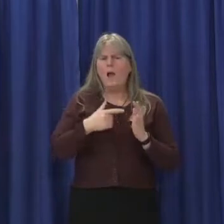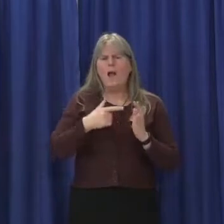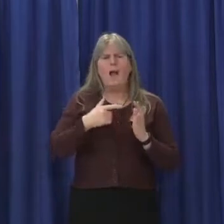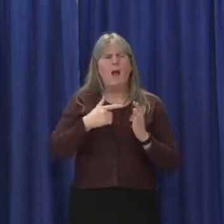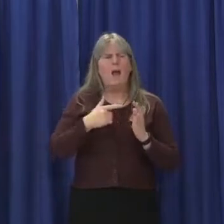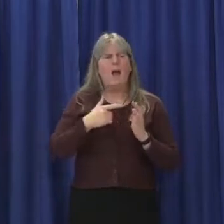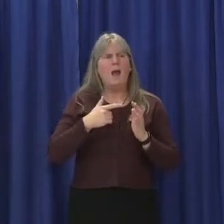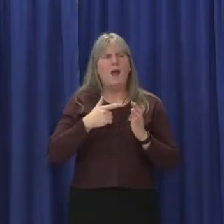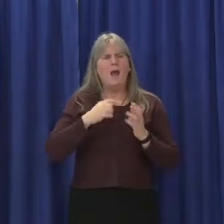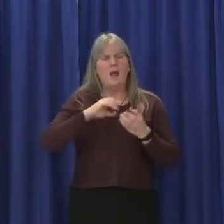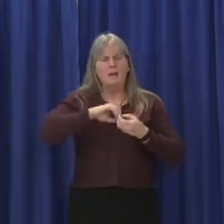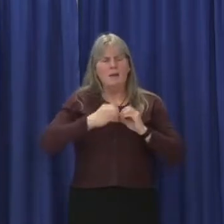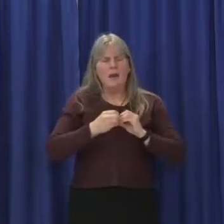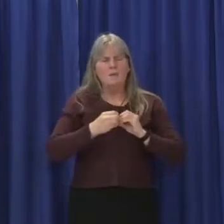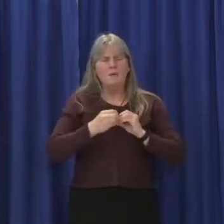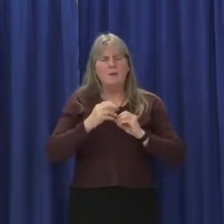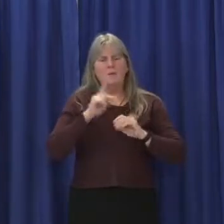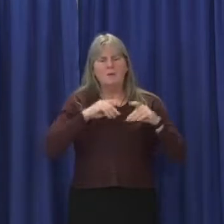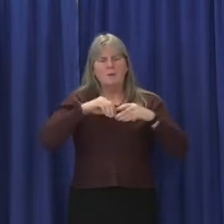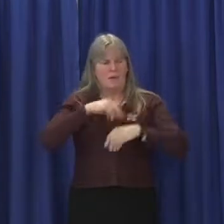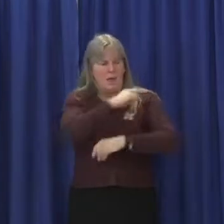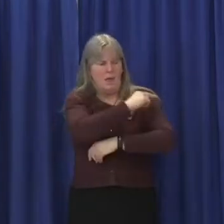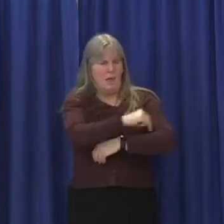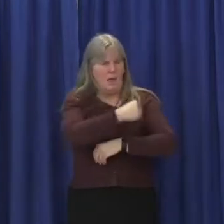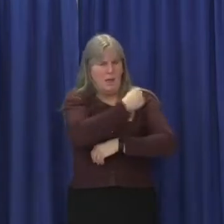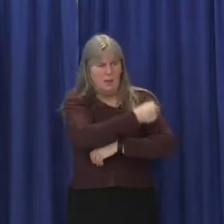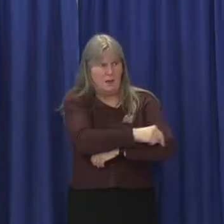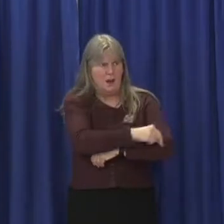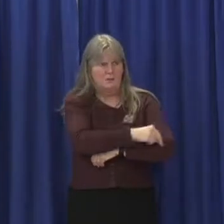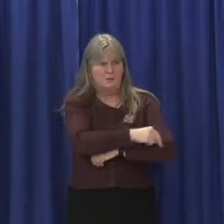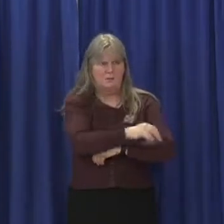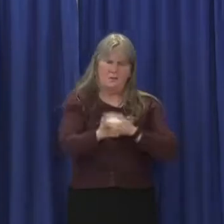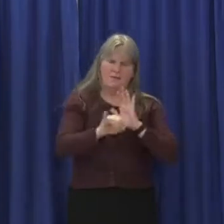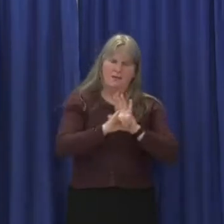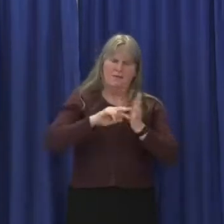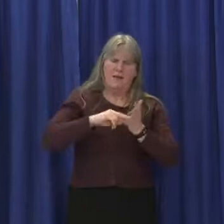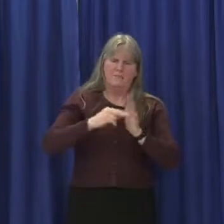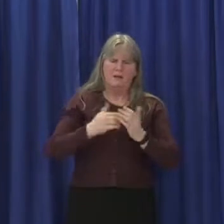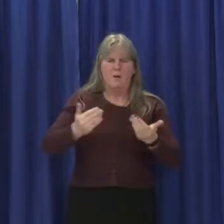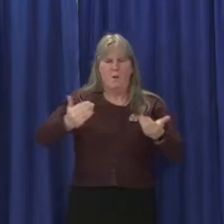consider the hospitals to be overwhelmed? Just for reference, would it